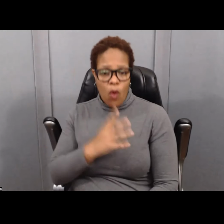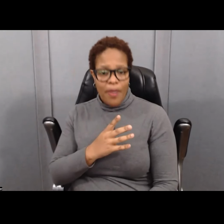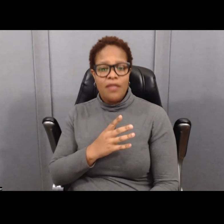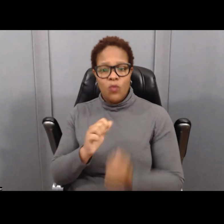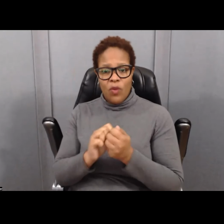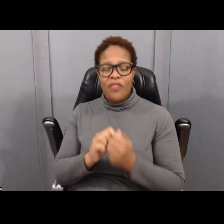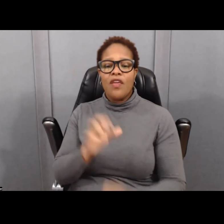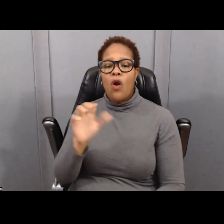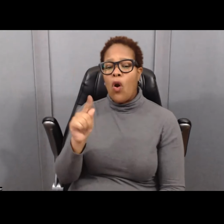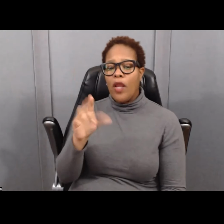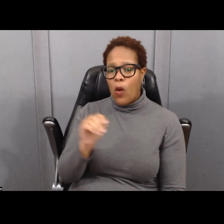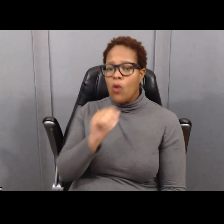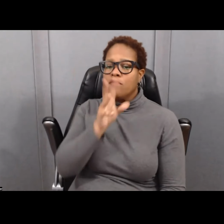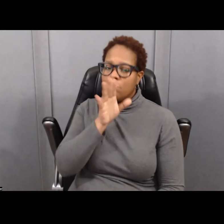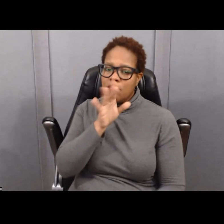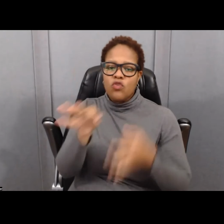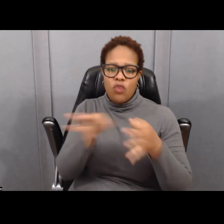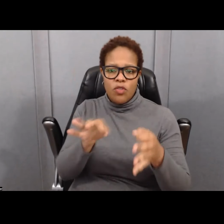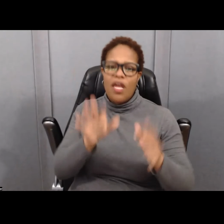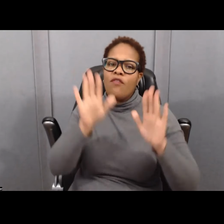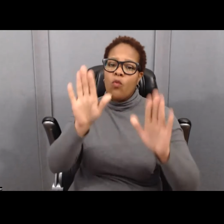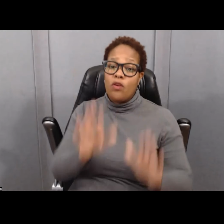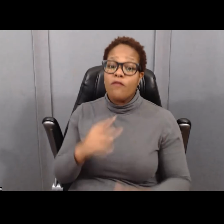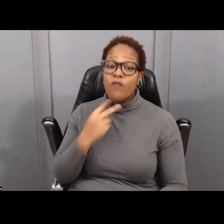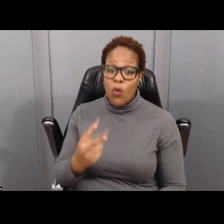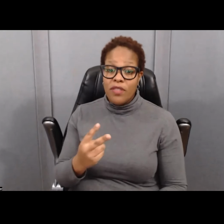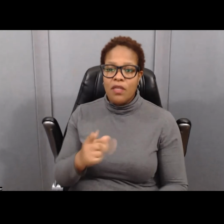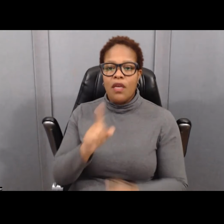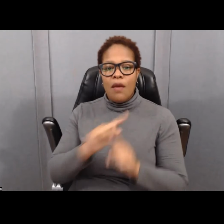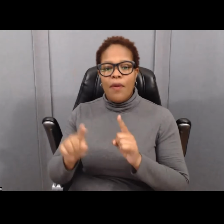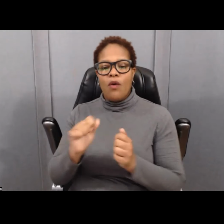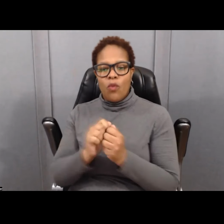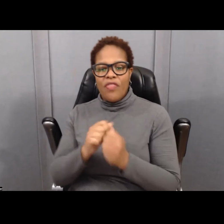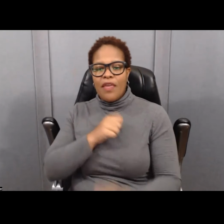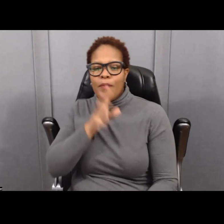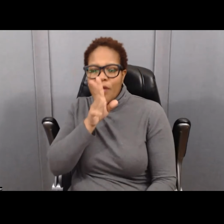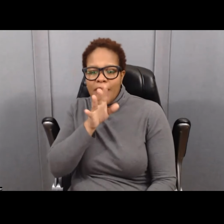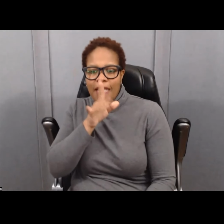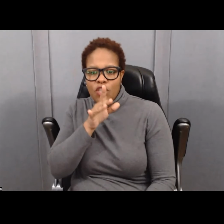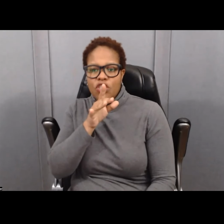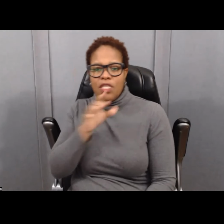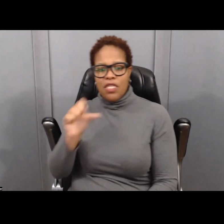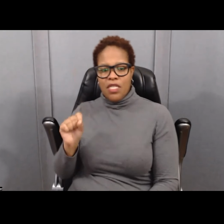beautiful narrator, she has a wonderful voice, but with the pronunciations, that she was sueñito,